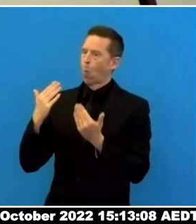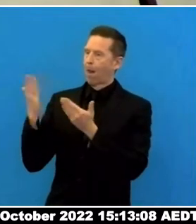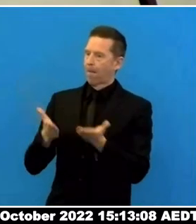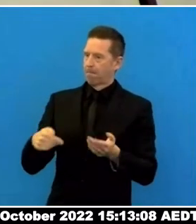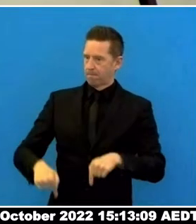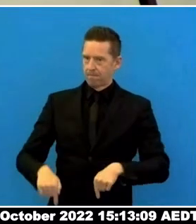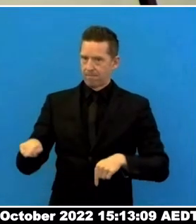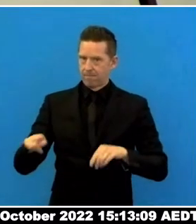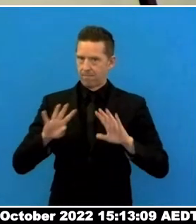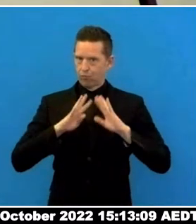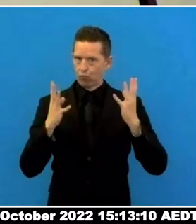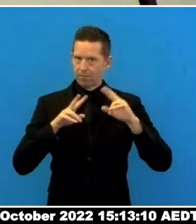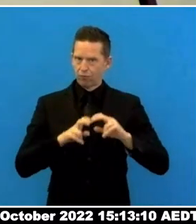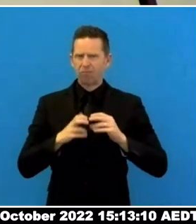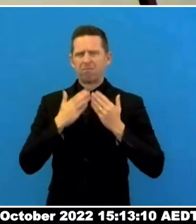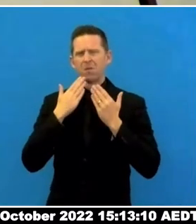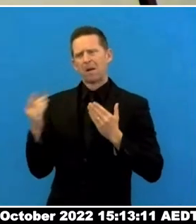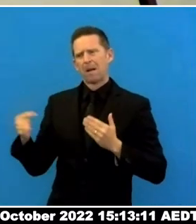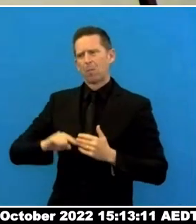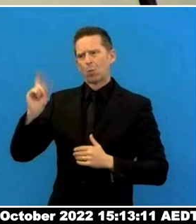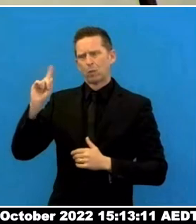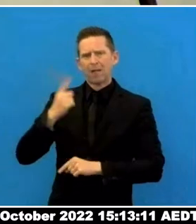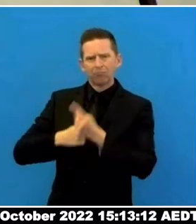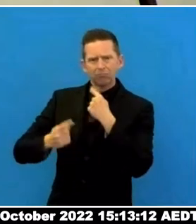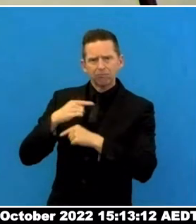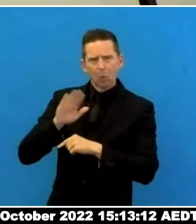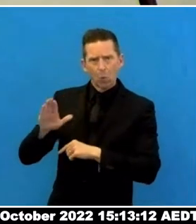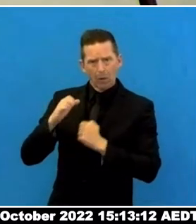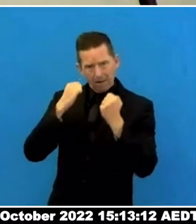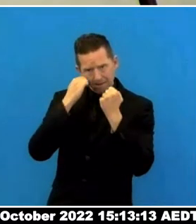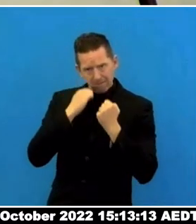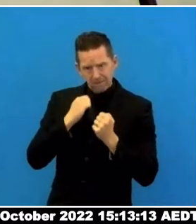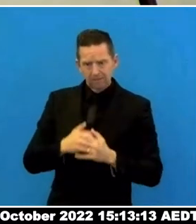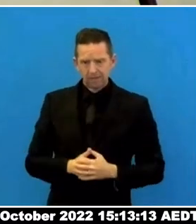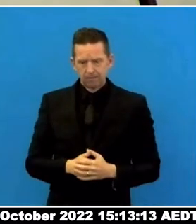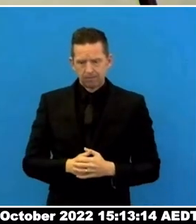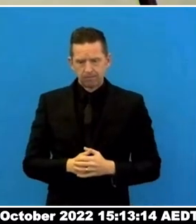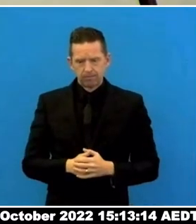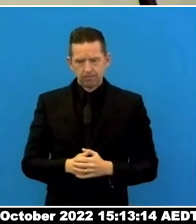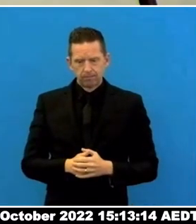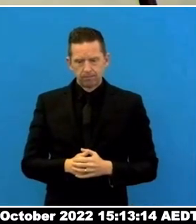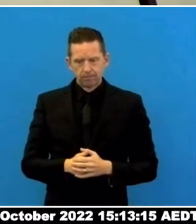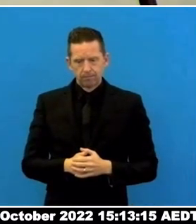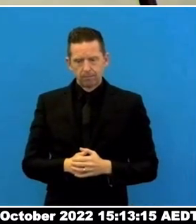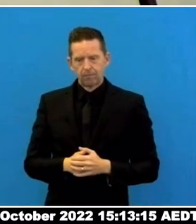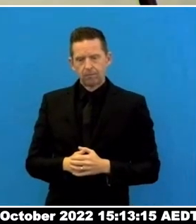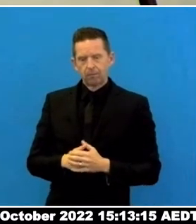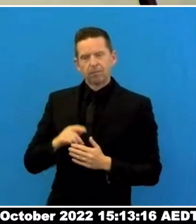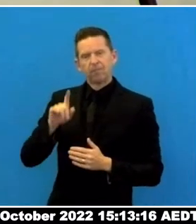Thank you very much for coming today and giving evidence. And let me reassure you there is no need to be nervous.